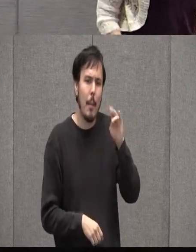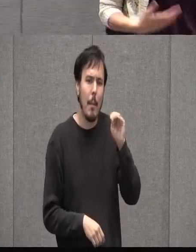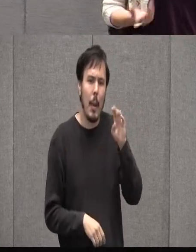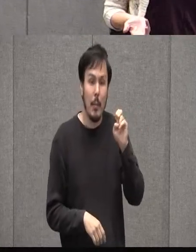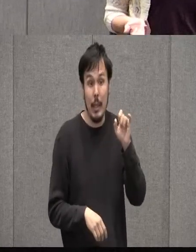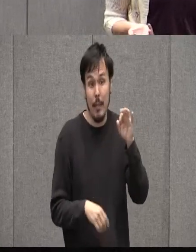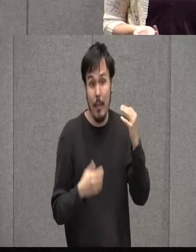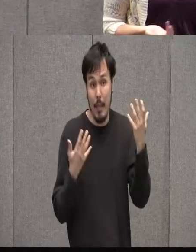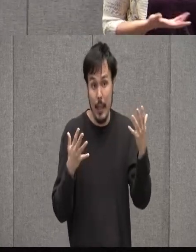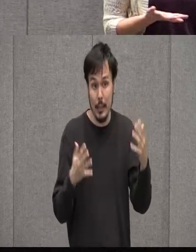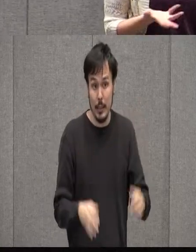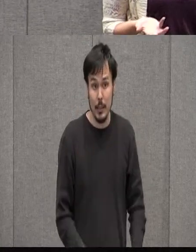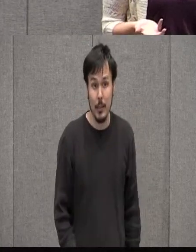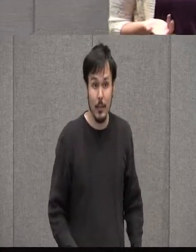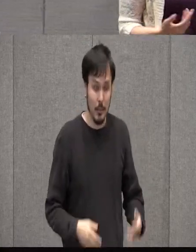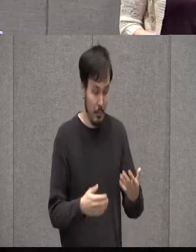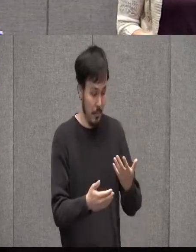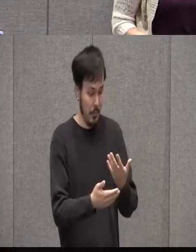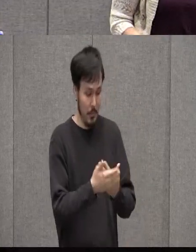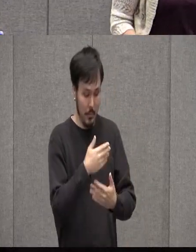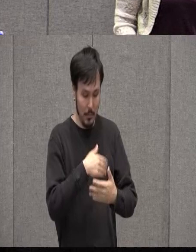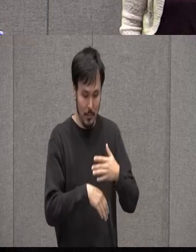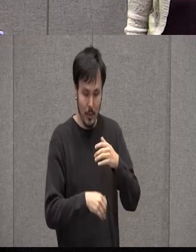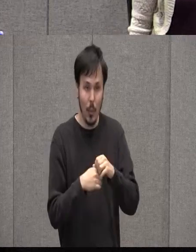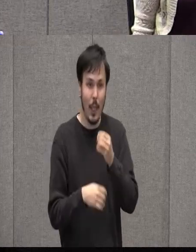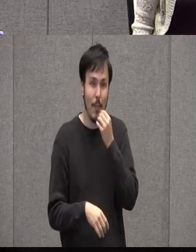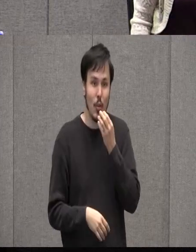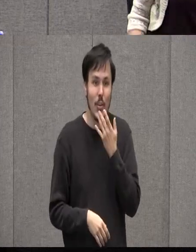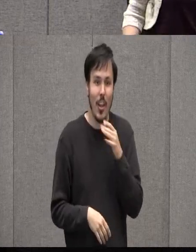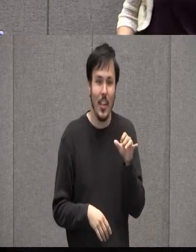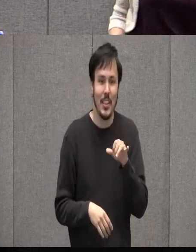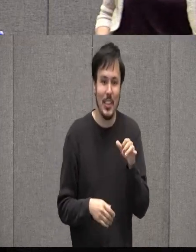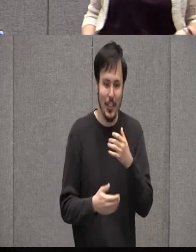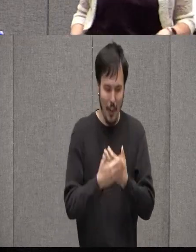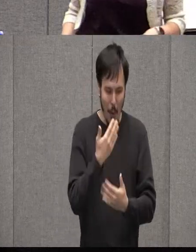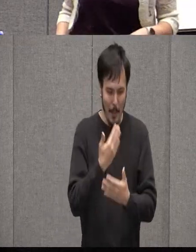Now I'm also being covered in food coloring. Another way of seeing bubbles used too